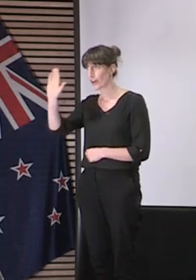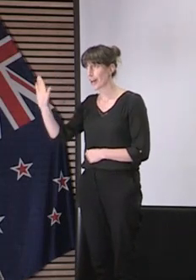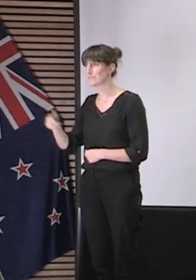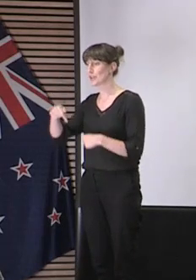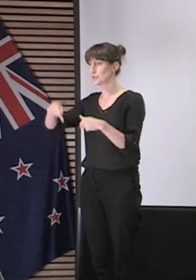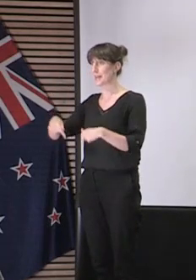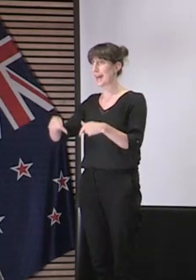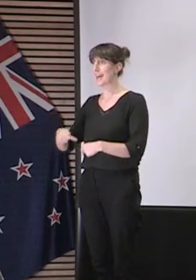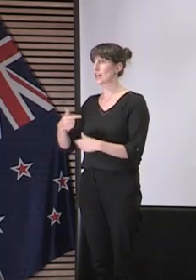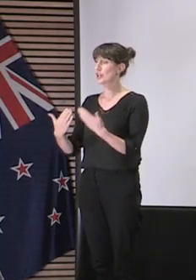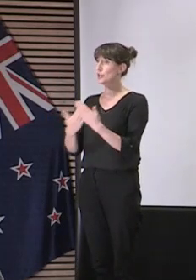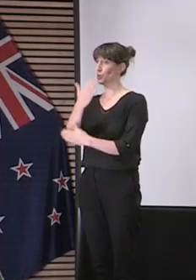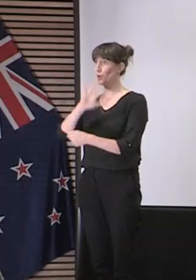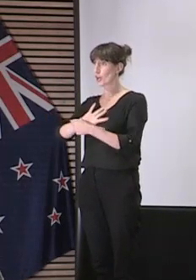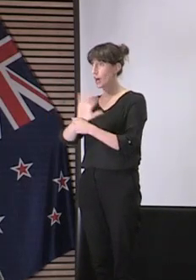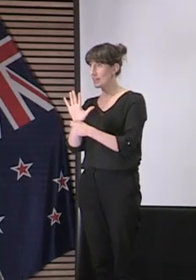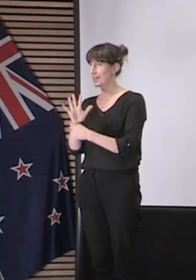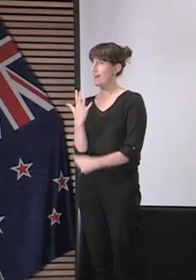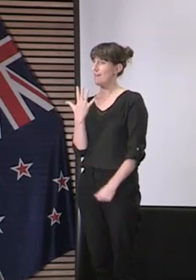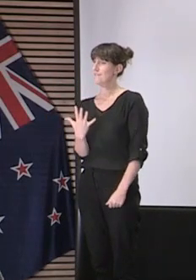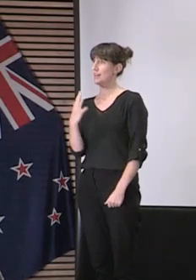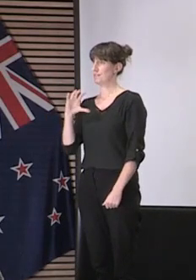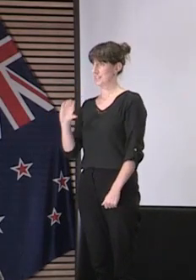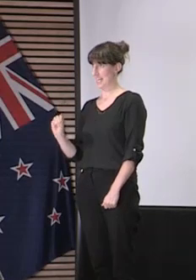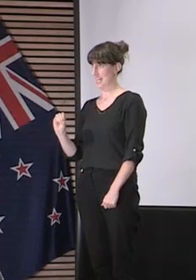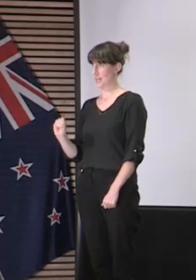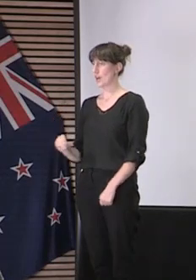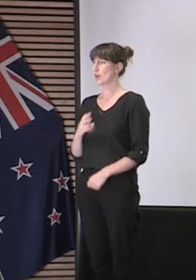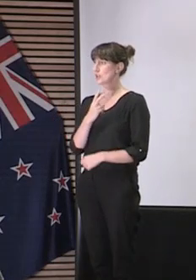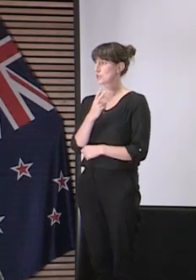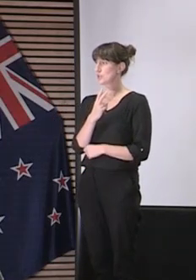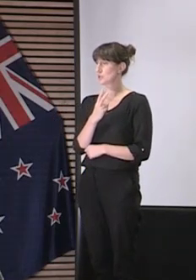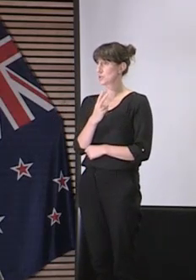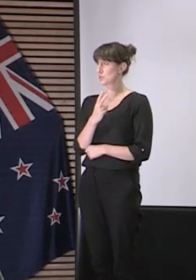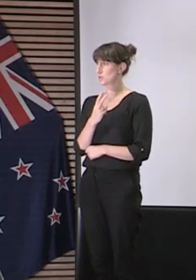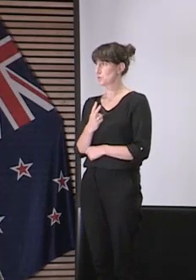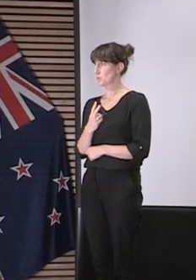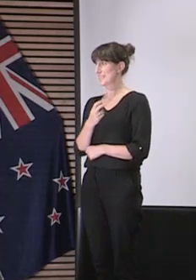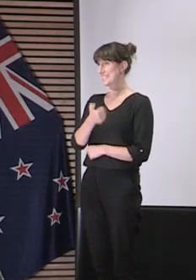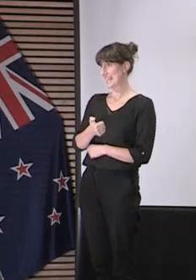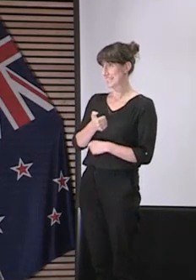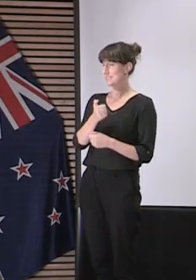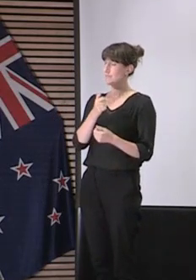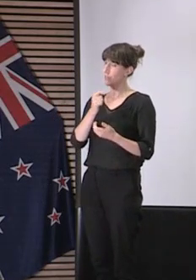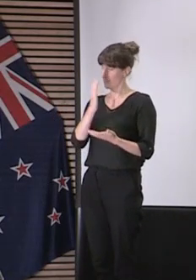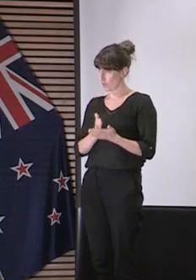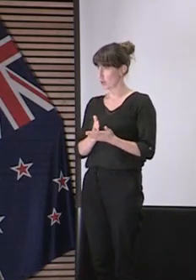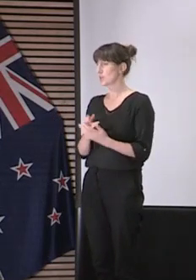Thank you Prime Minister. Kia ora kotou katoa. Today there are